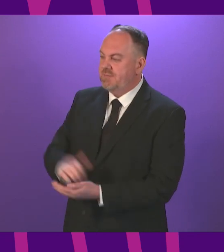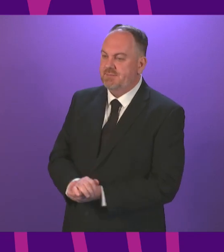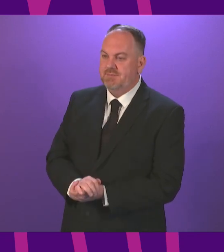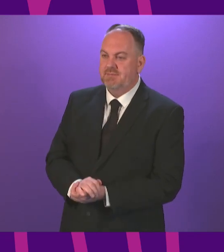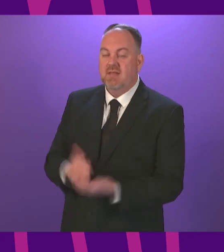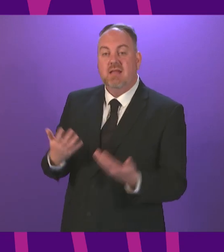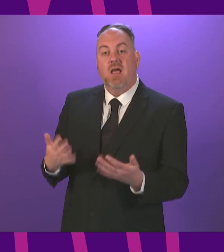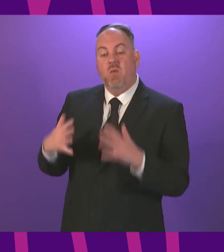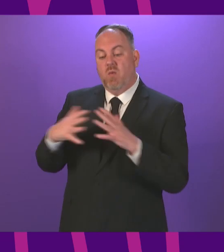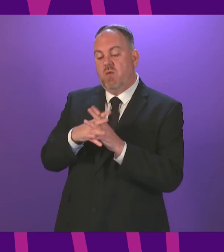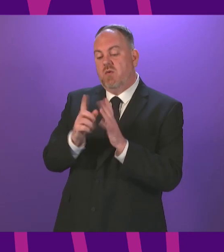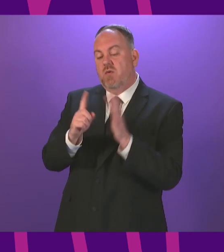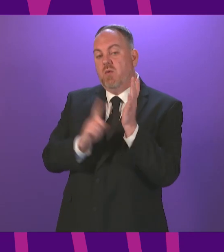Willie Rennie (North East Fife) (LD)